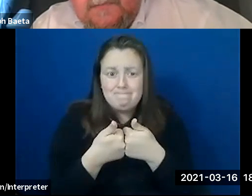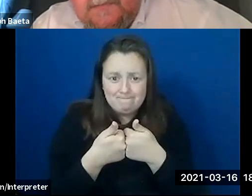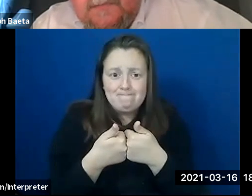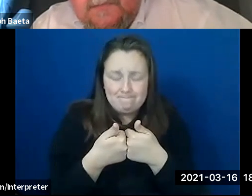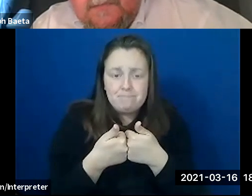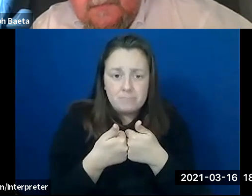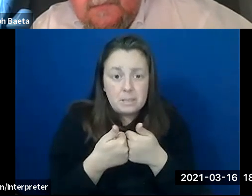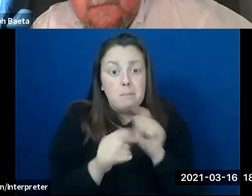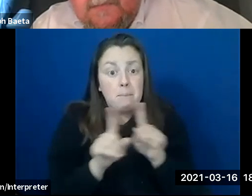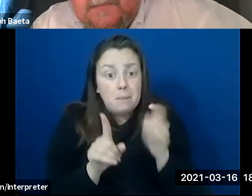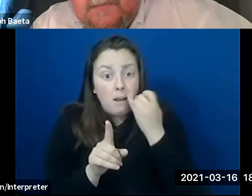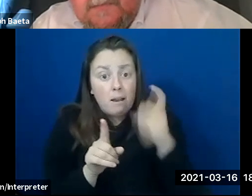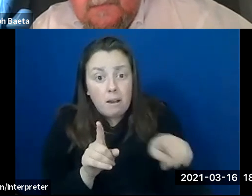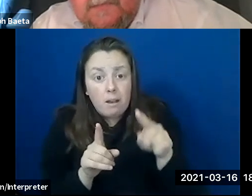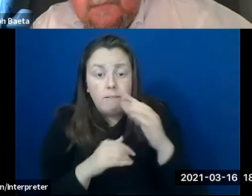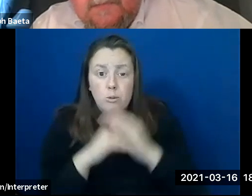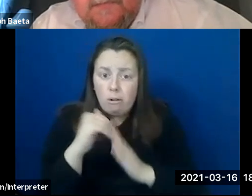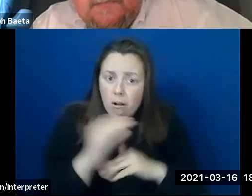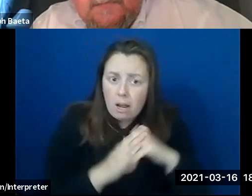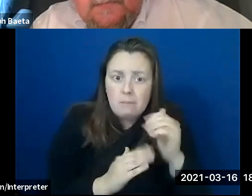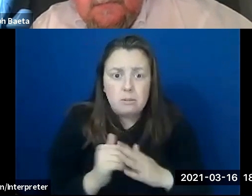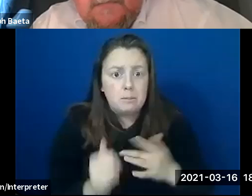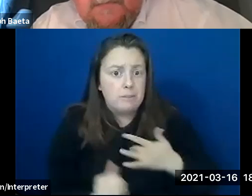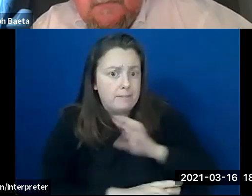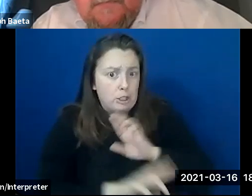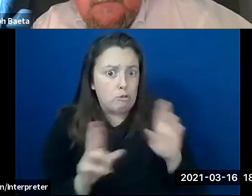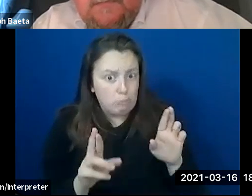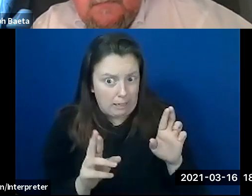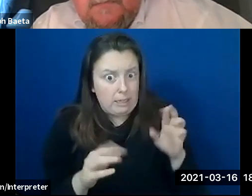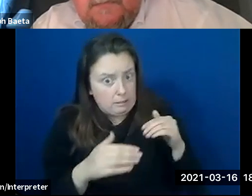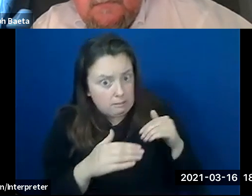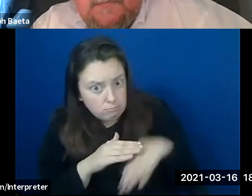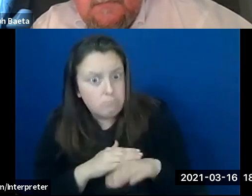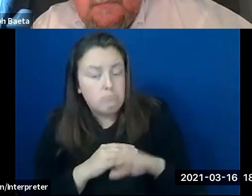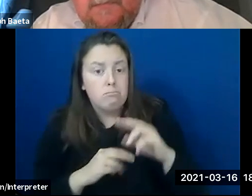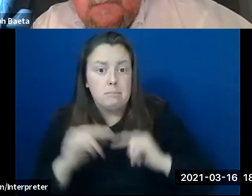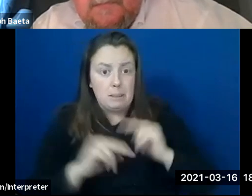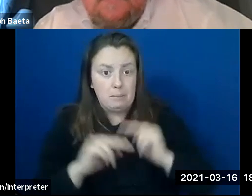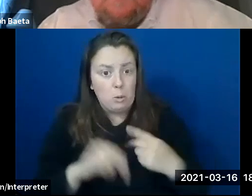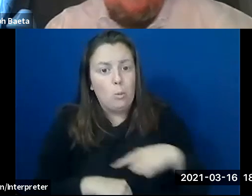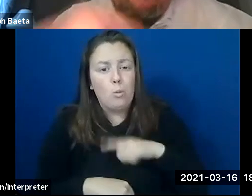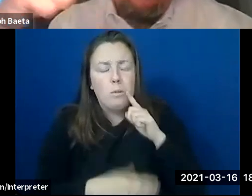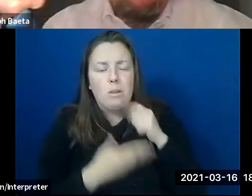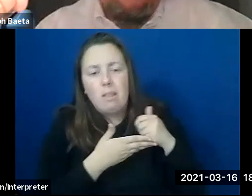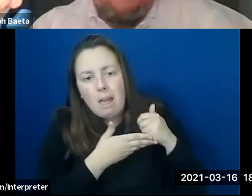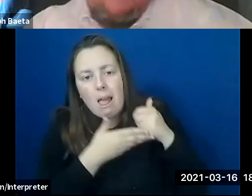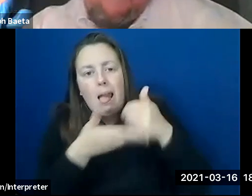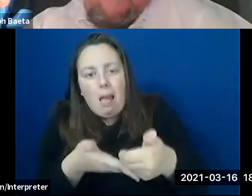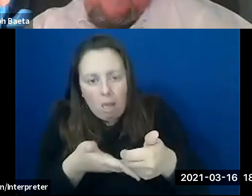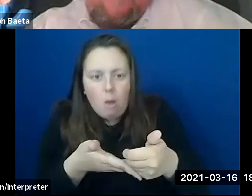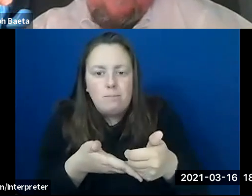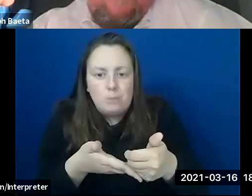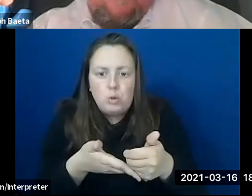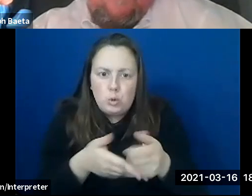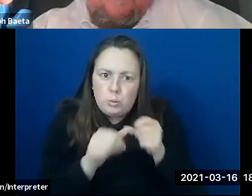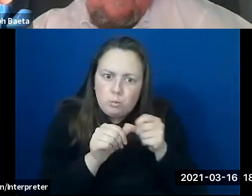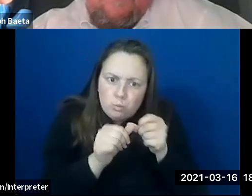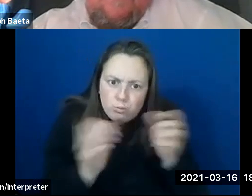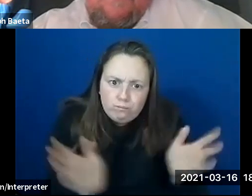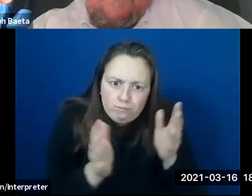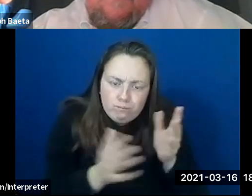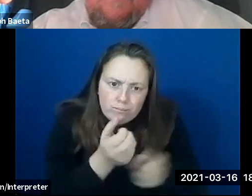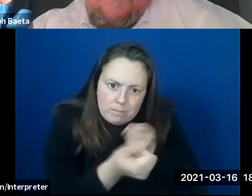Jennifer ONeill: comfortable and having their children come back physically in the building that we will help to take care of that academic component so don't Let that be the reason we don't want them to come back.